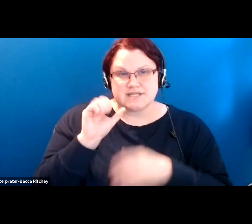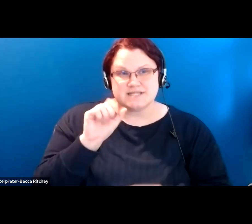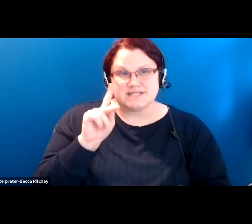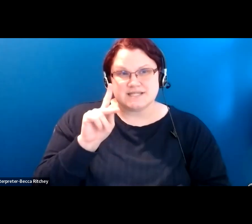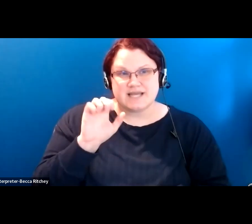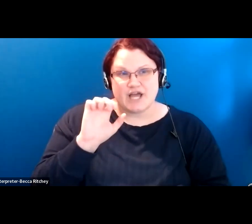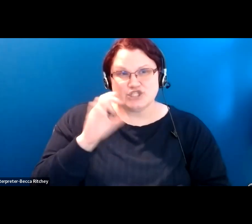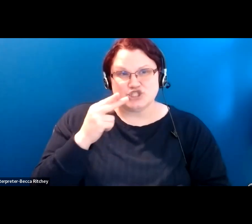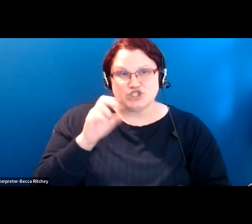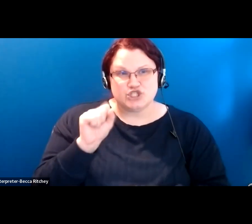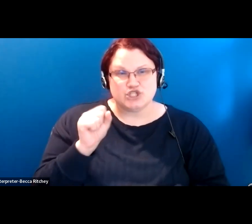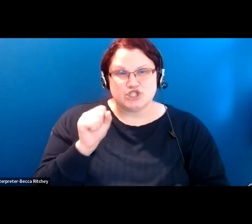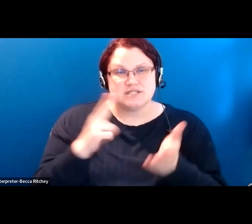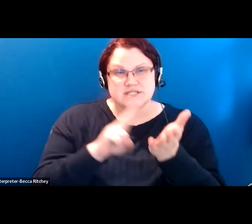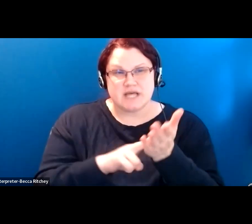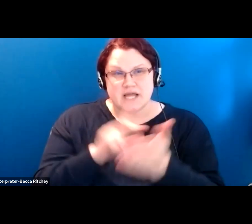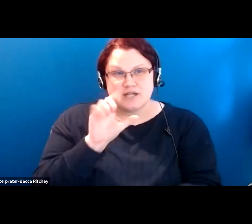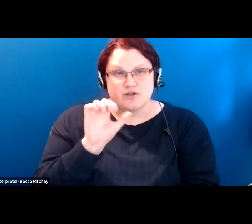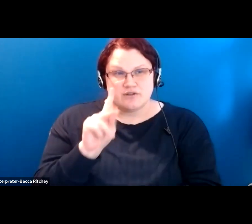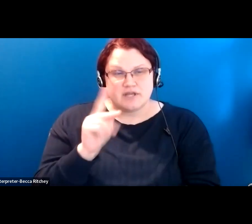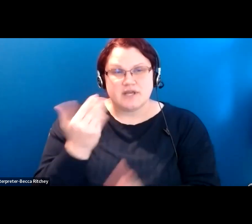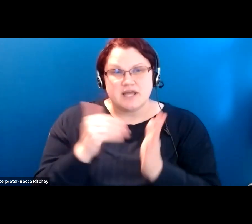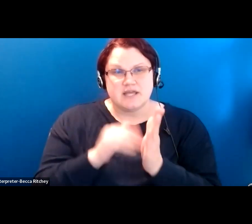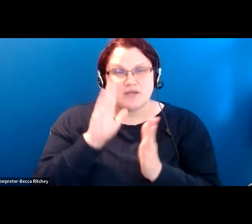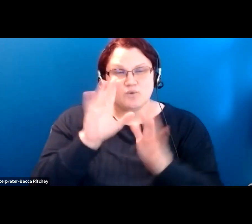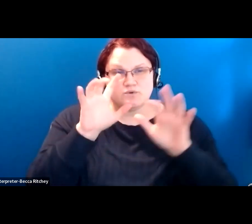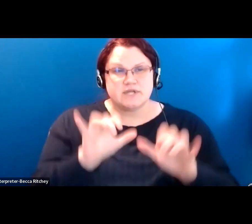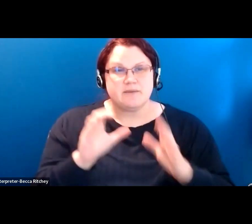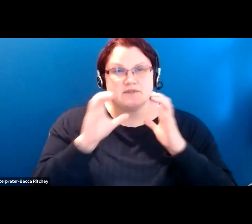to sign in on the SCECHs link, that I will, again, provide in the chat. And I'll do this